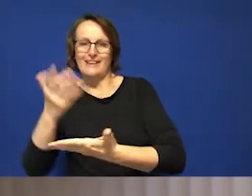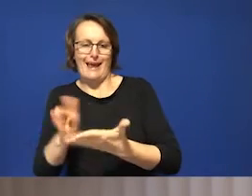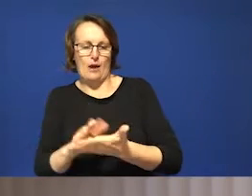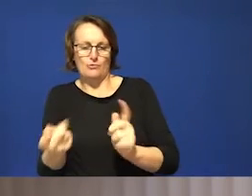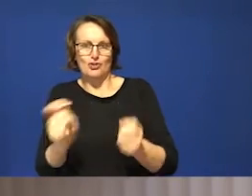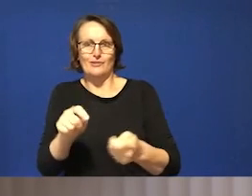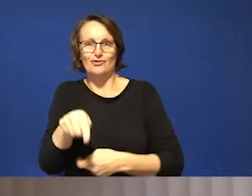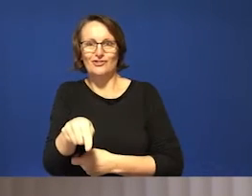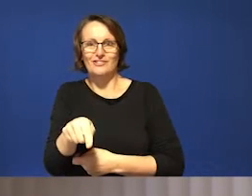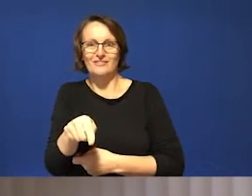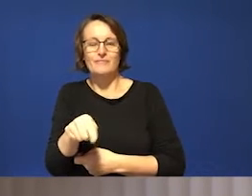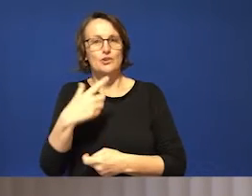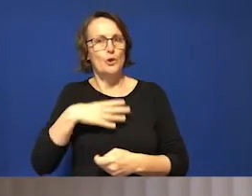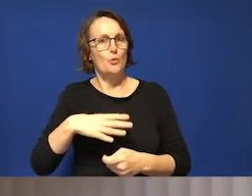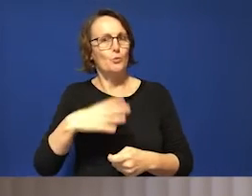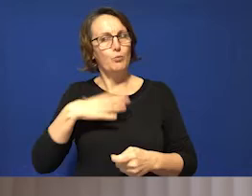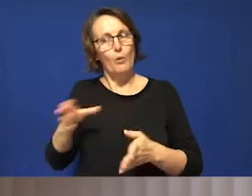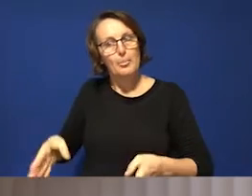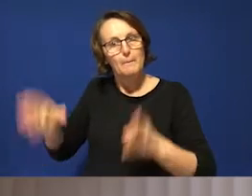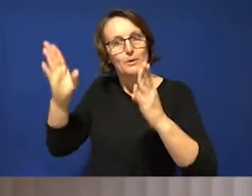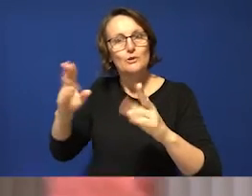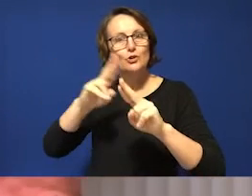is that whole idea of the functionality of the building.